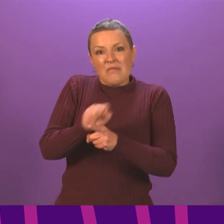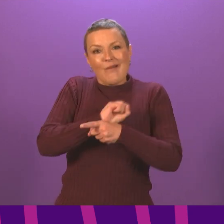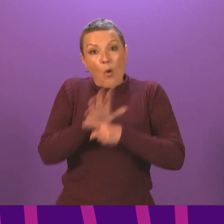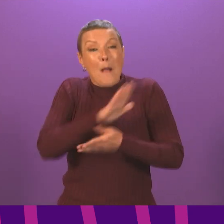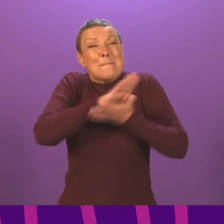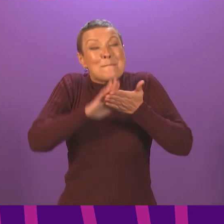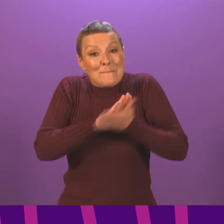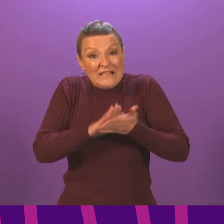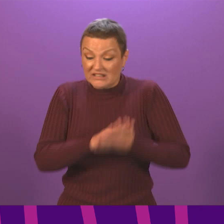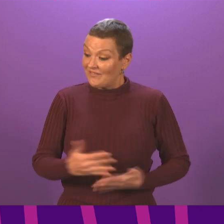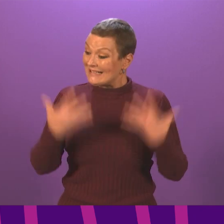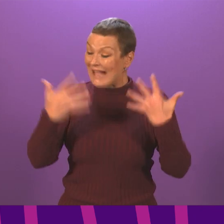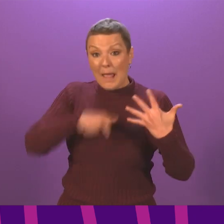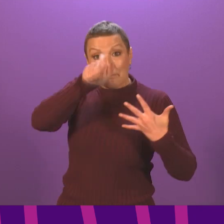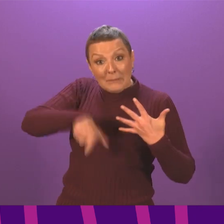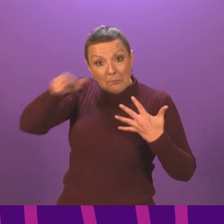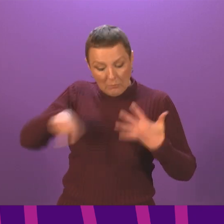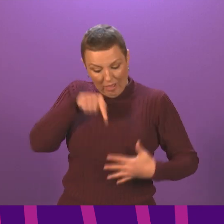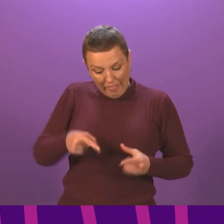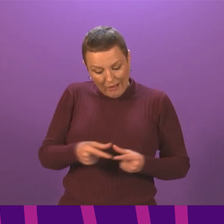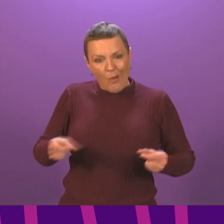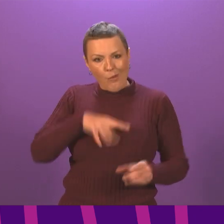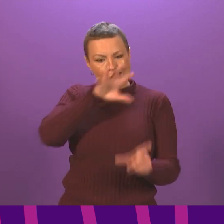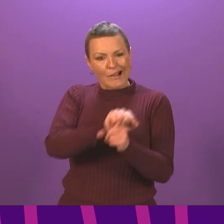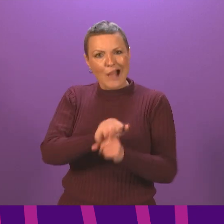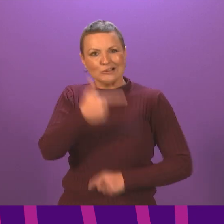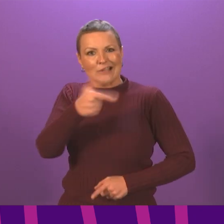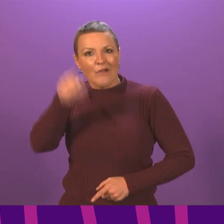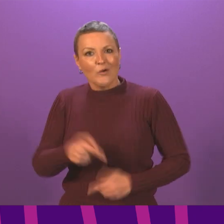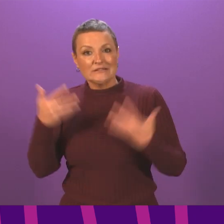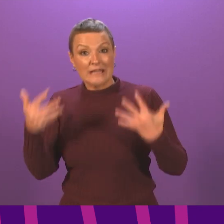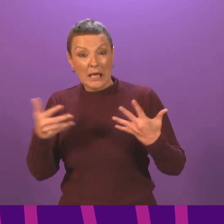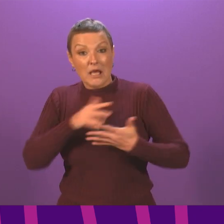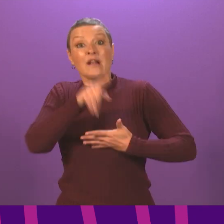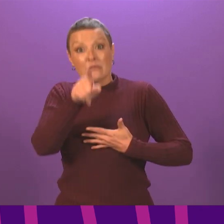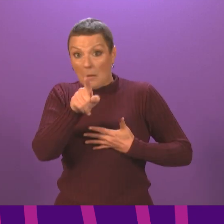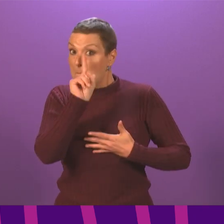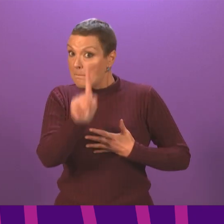that it will identity more than seven in 10 positive cases of Covid. That rises to more